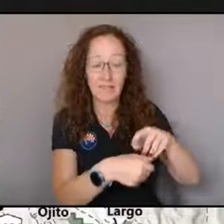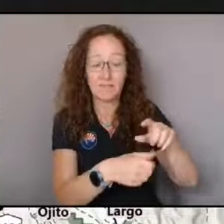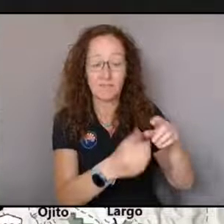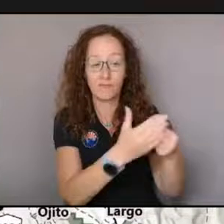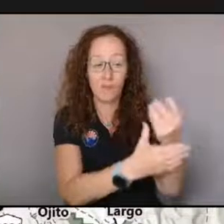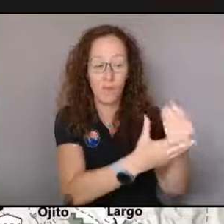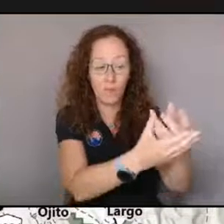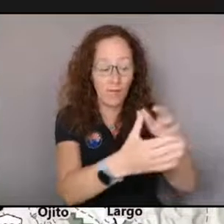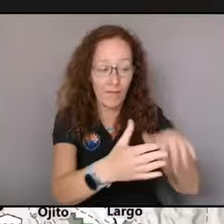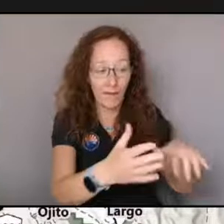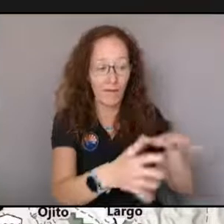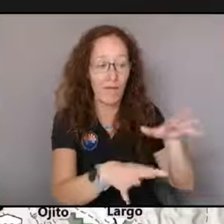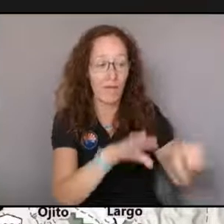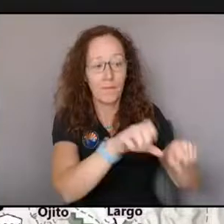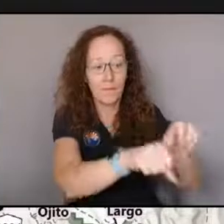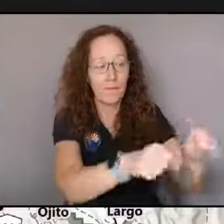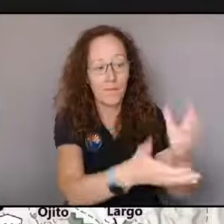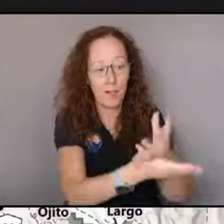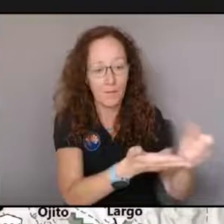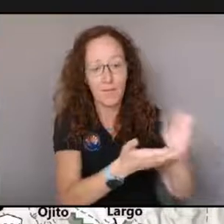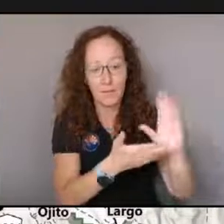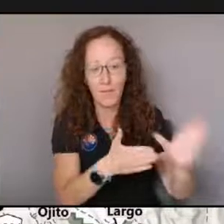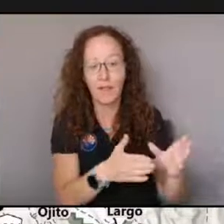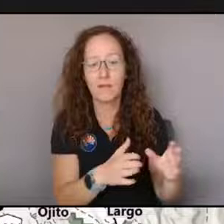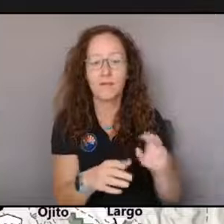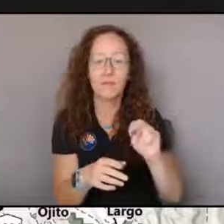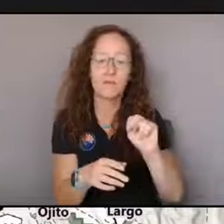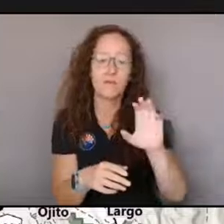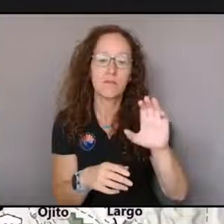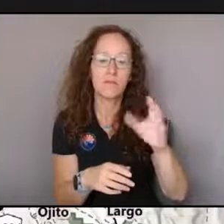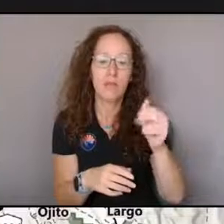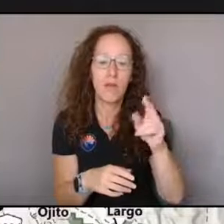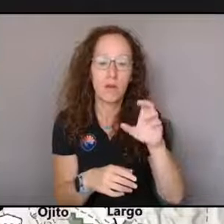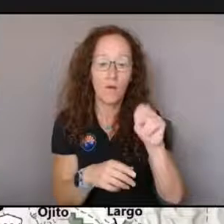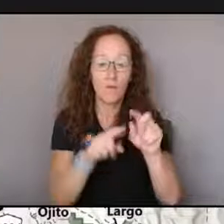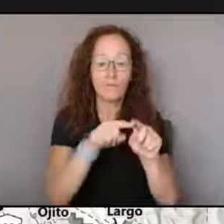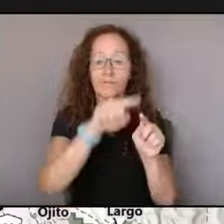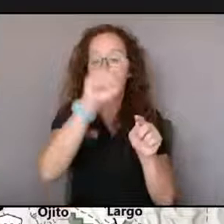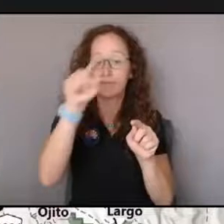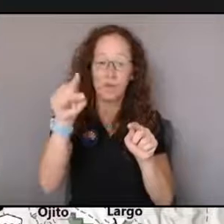INTERIOR FUEL POCKETS THAT ARE HANGING AROUND IN THERE. NORTH OF CHACON, DON'T THINK WE'LL SEE ANY ISSUES